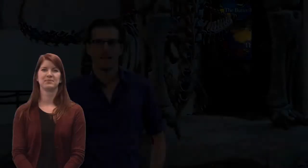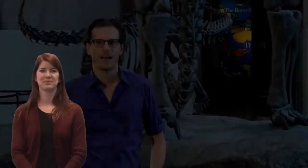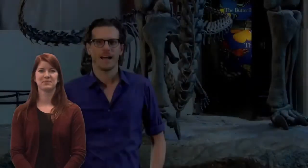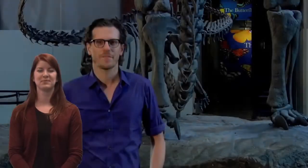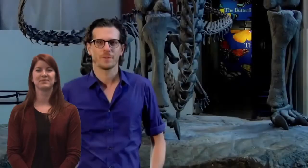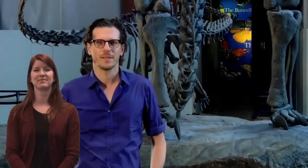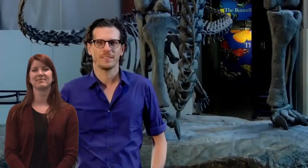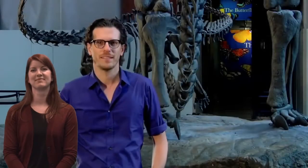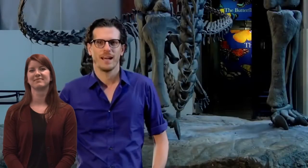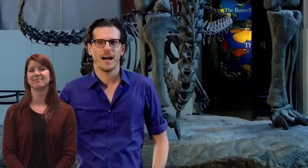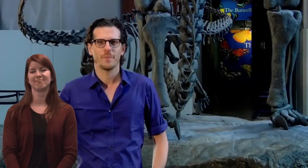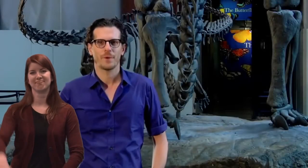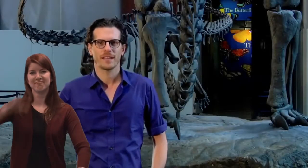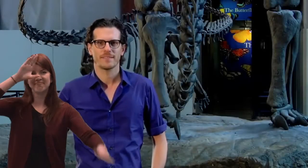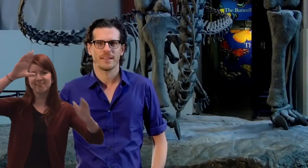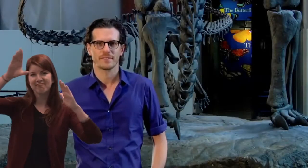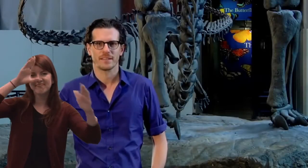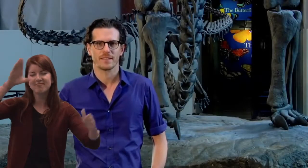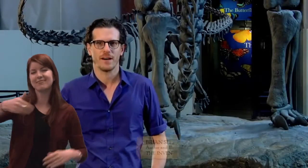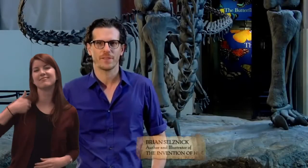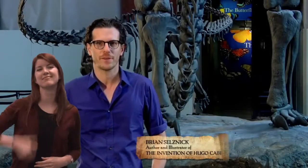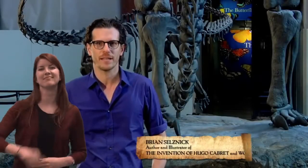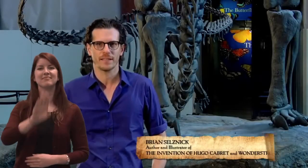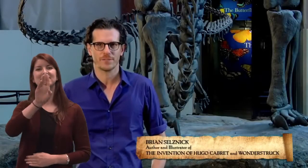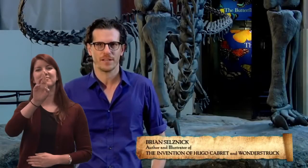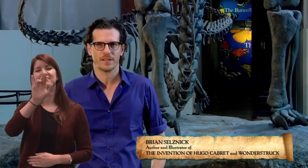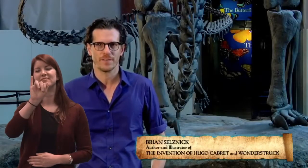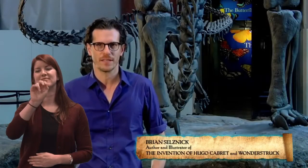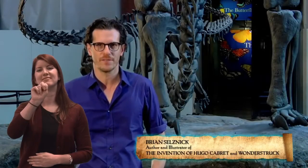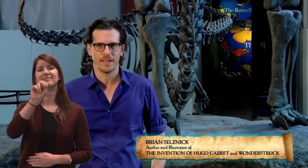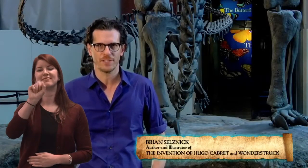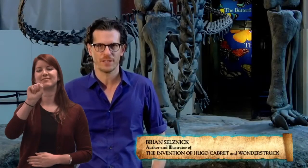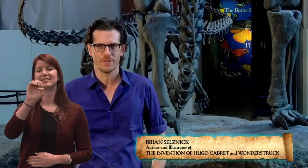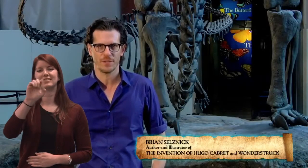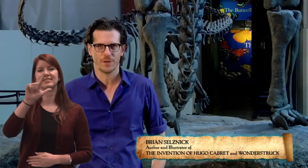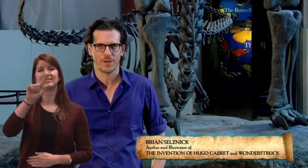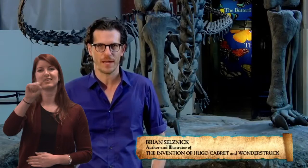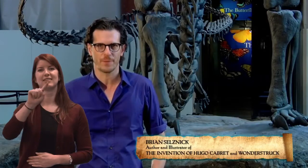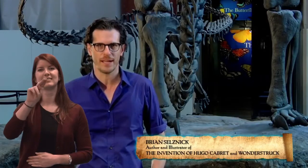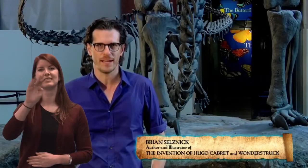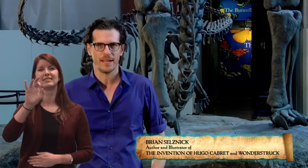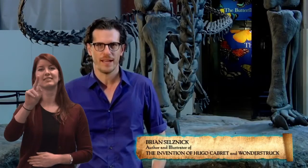Hi everyone, I'm Brian Selznick, author and illustrator of The Invention of Hugo Cabret